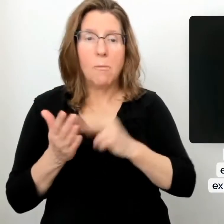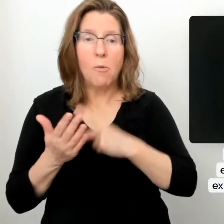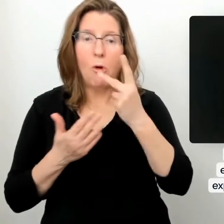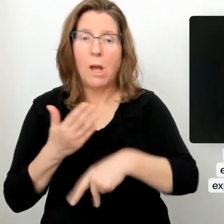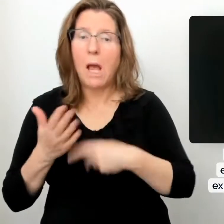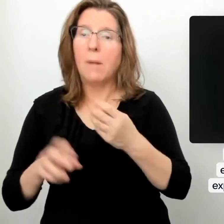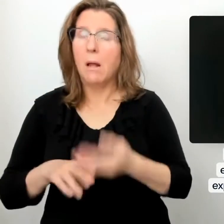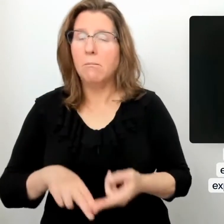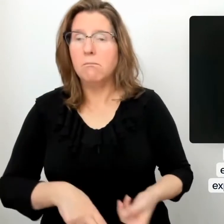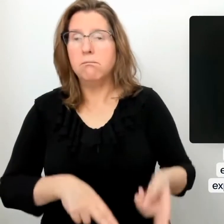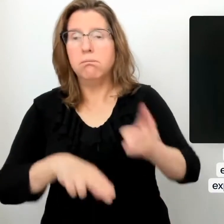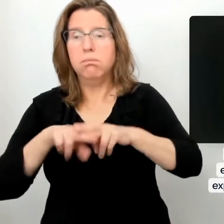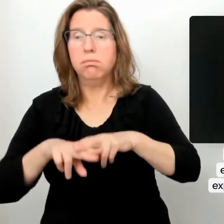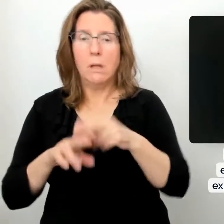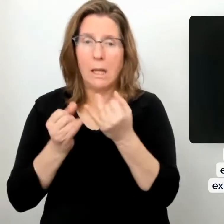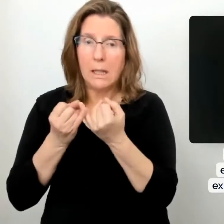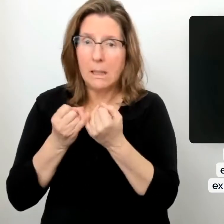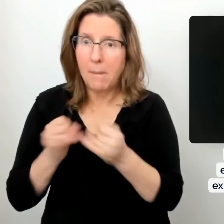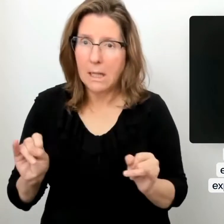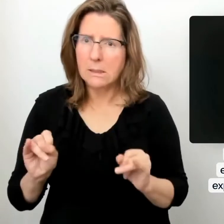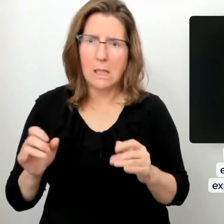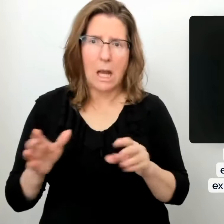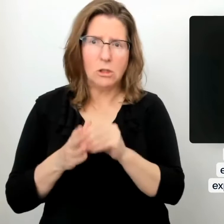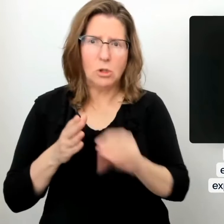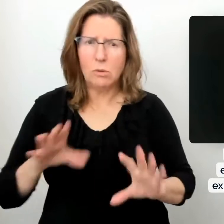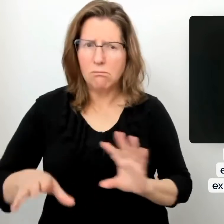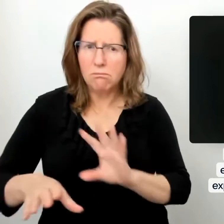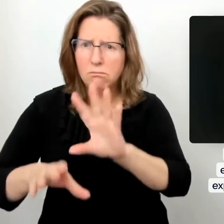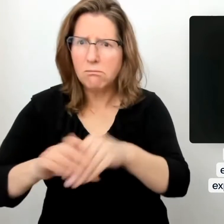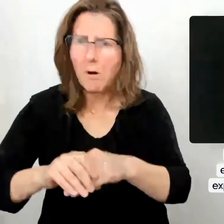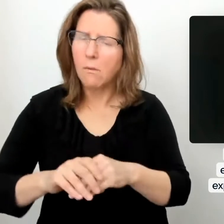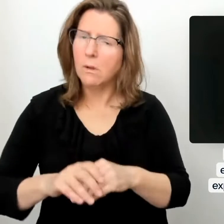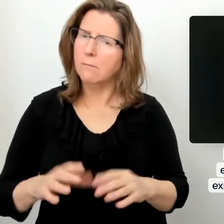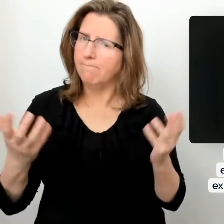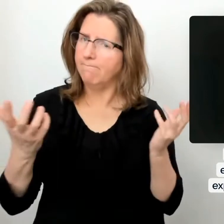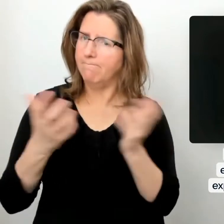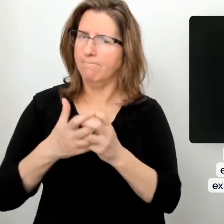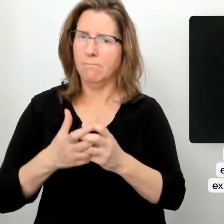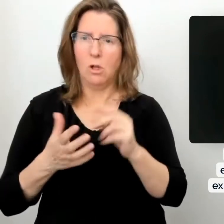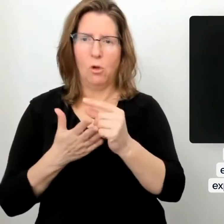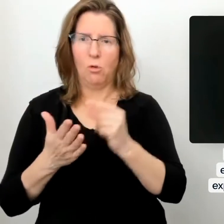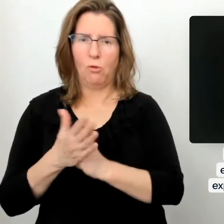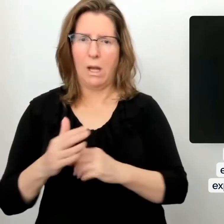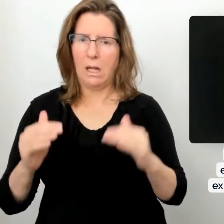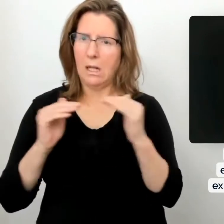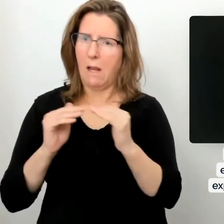It increases student independence and engagement with grade level expectations.